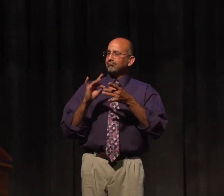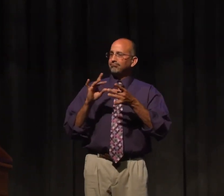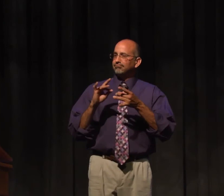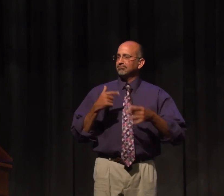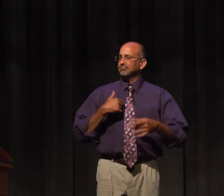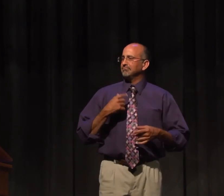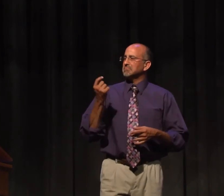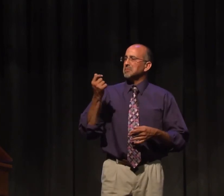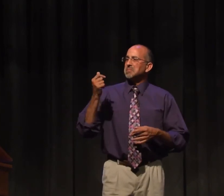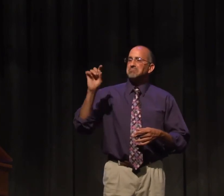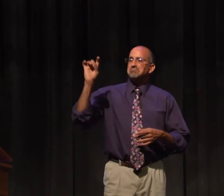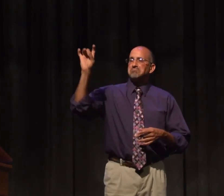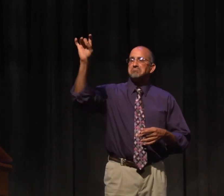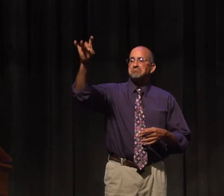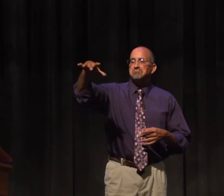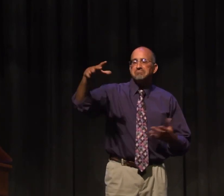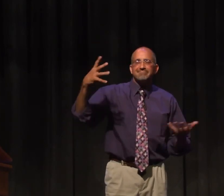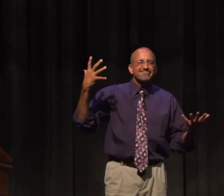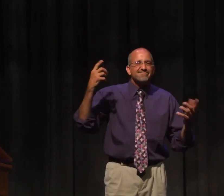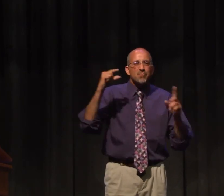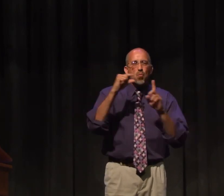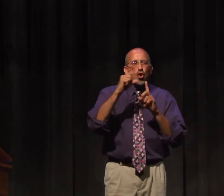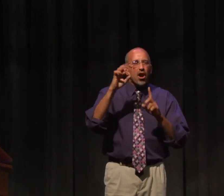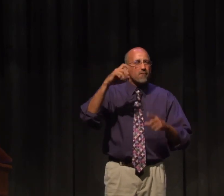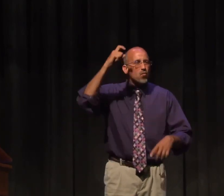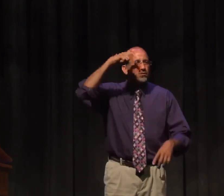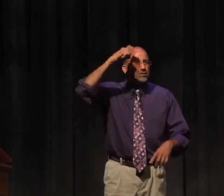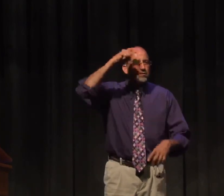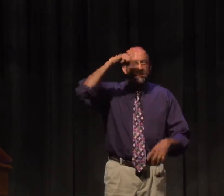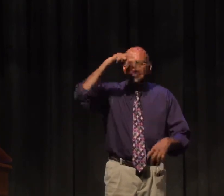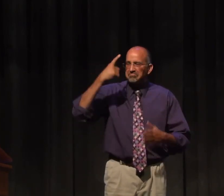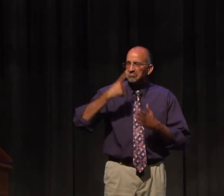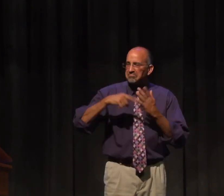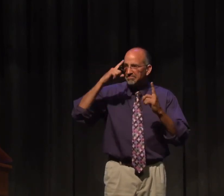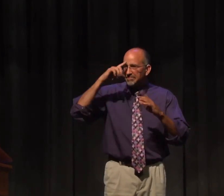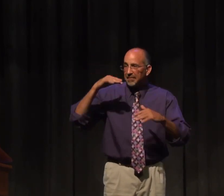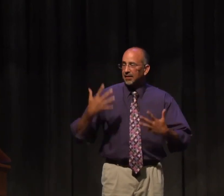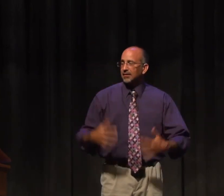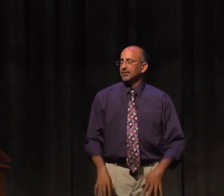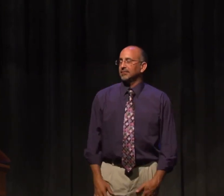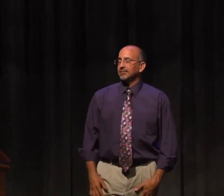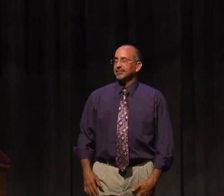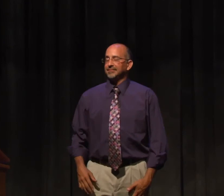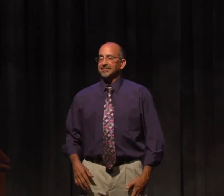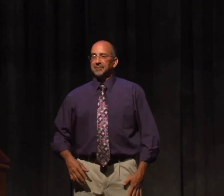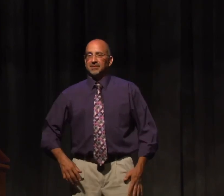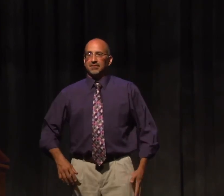I want to say few comments. A word of wisdom to you all.